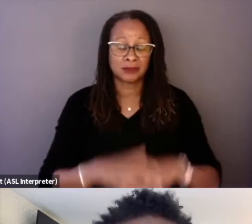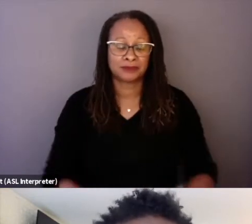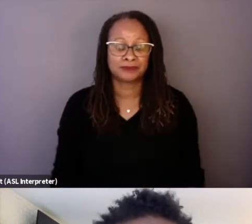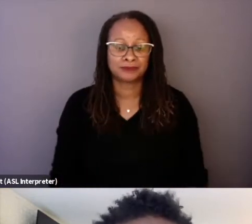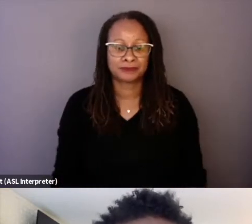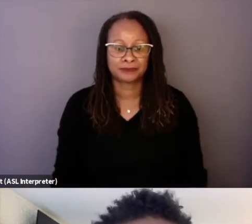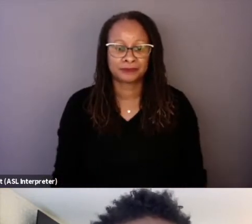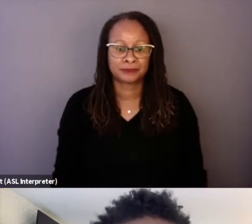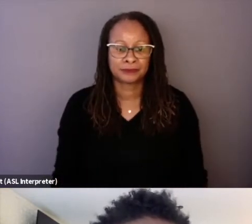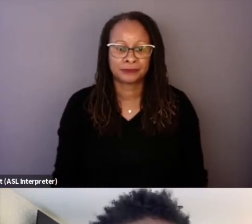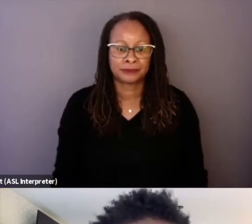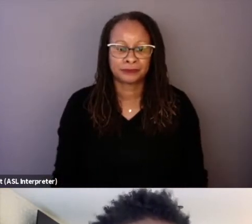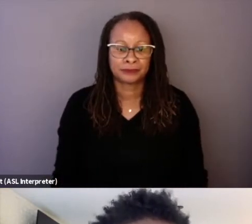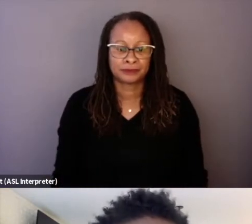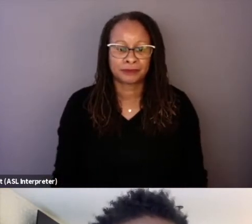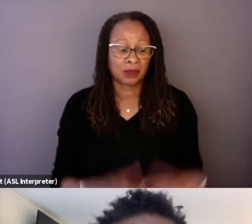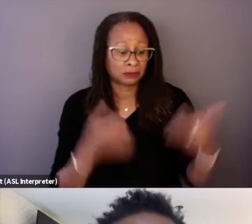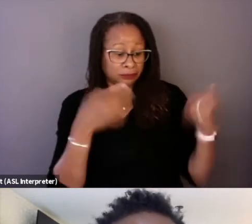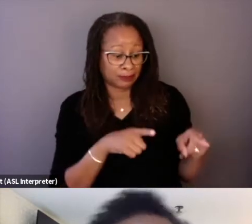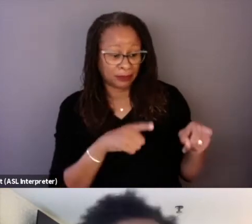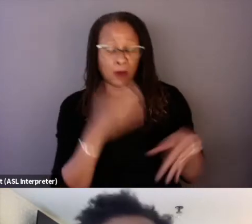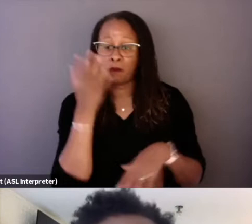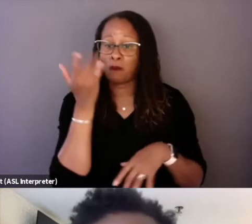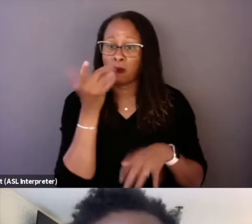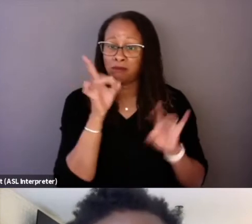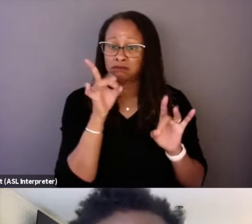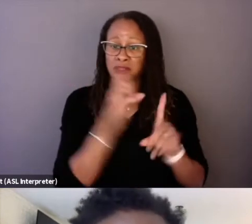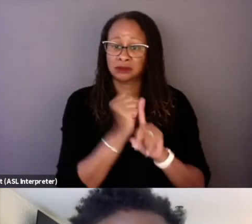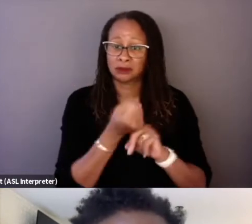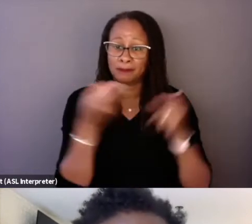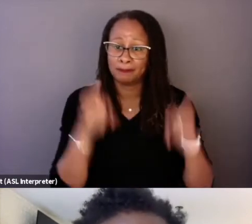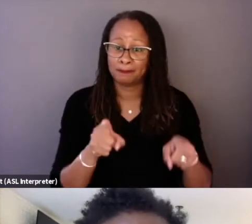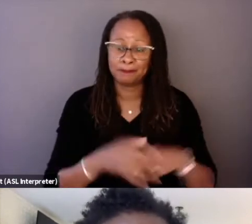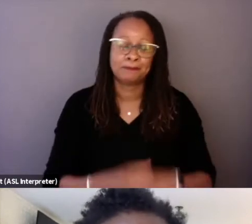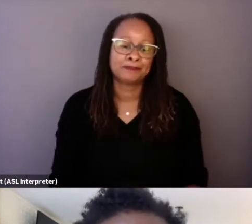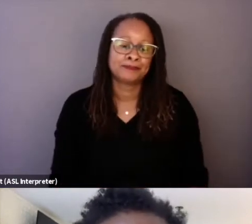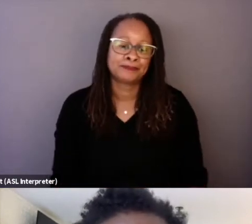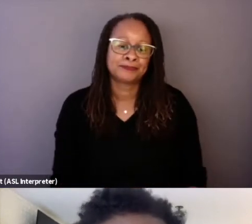you know, what had happened, why this tragedy occurred. And then we also wanted to make sure that